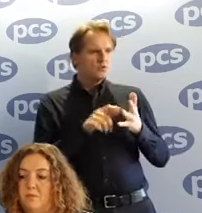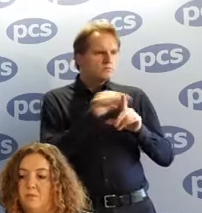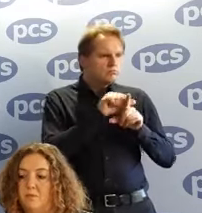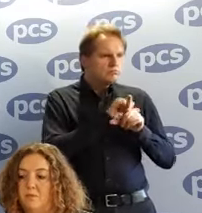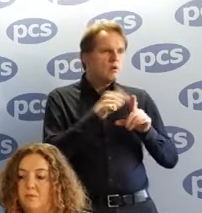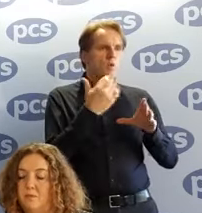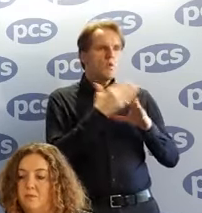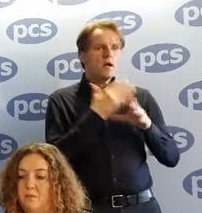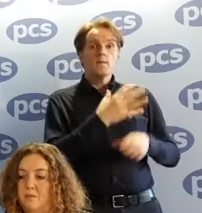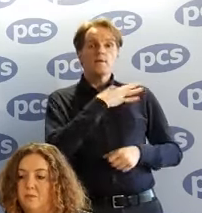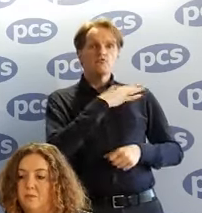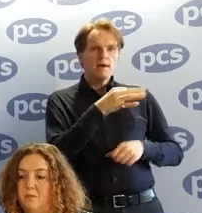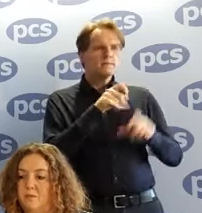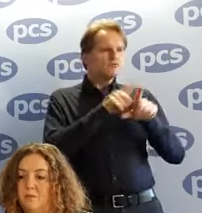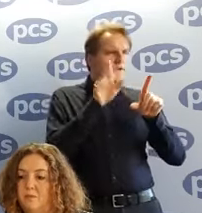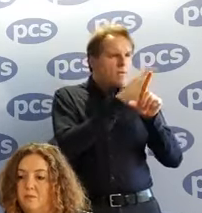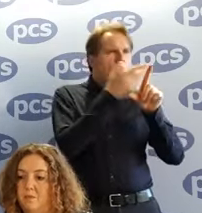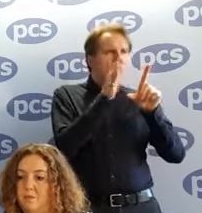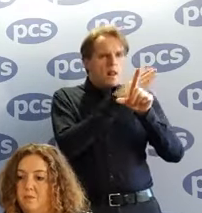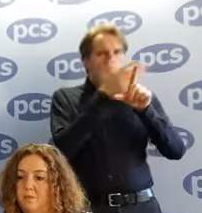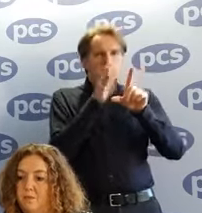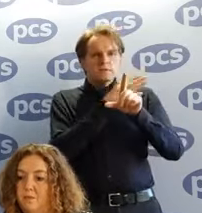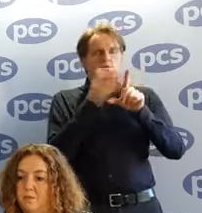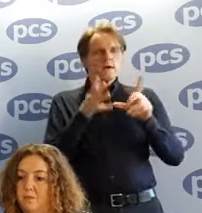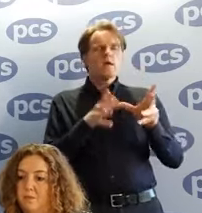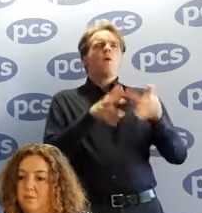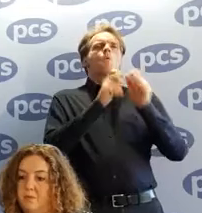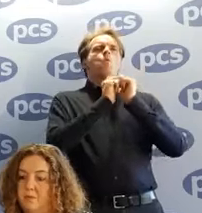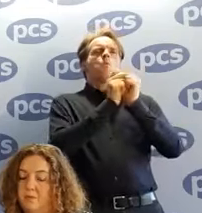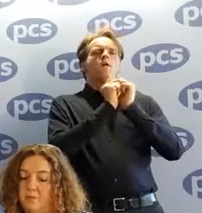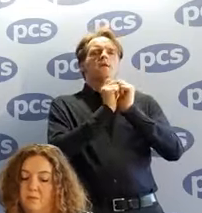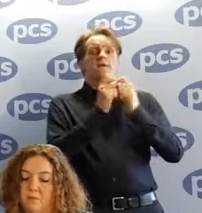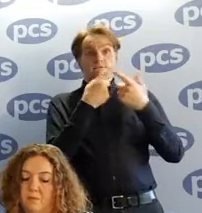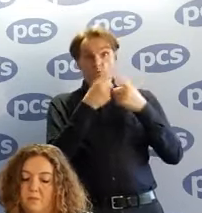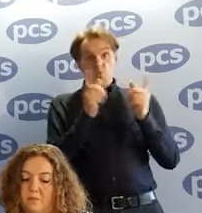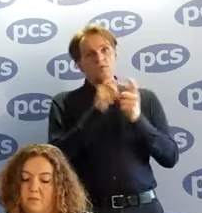trying to convince everyone it is in your interest to vote because if we beat